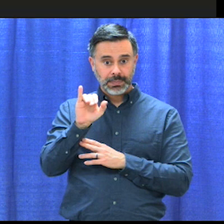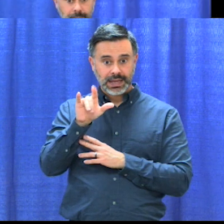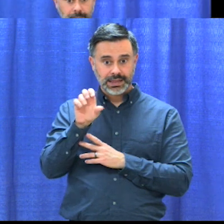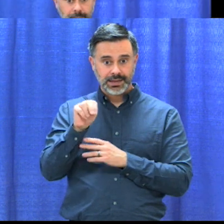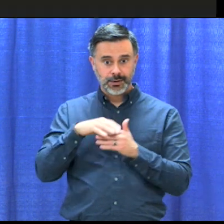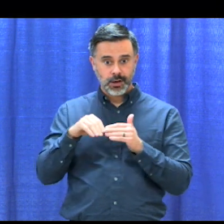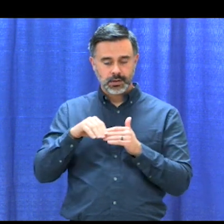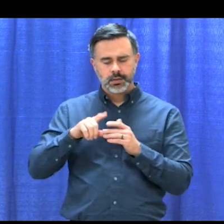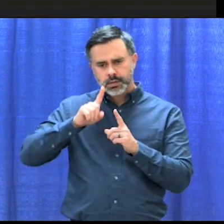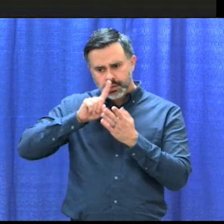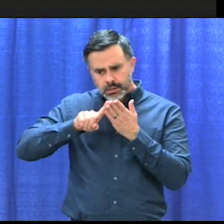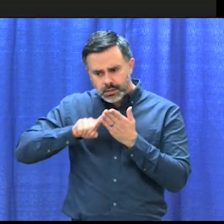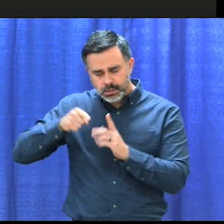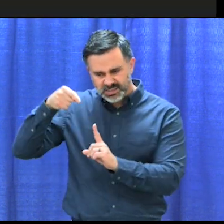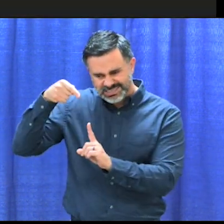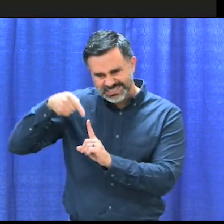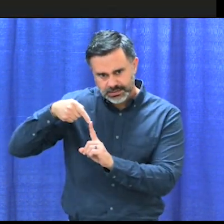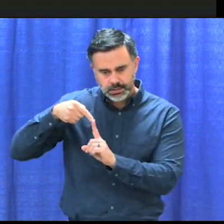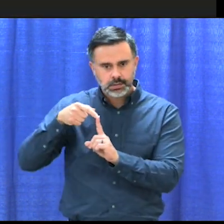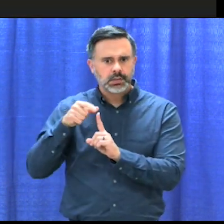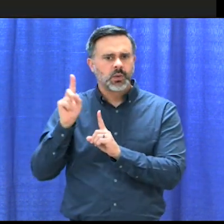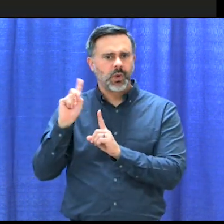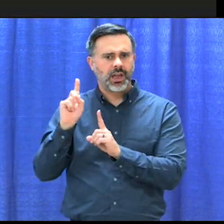we need to drill down to see where those investments have been made.